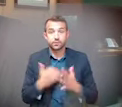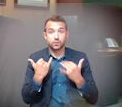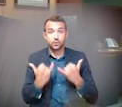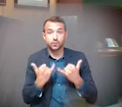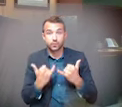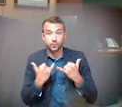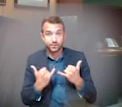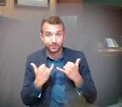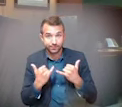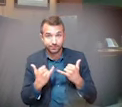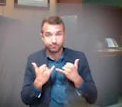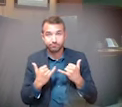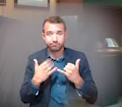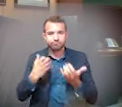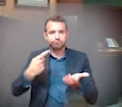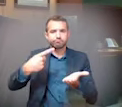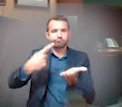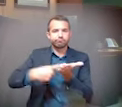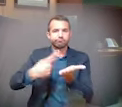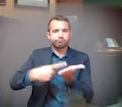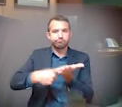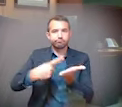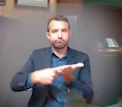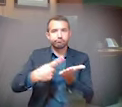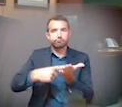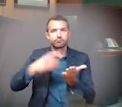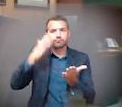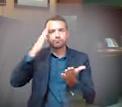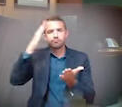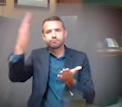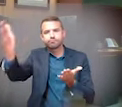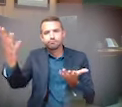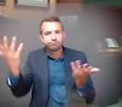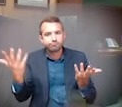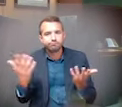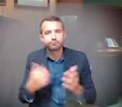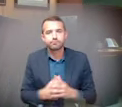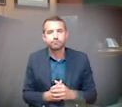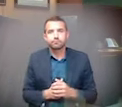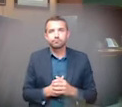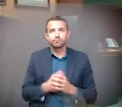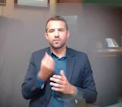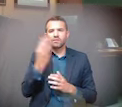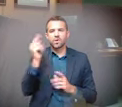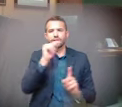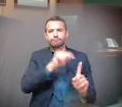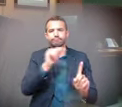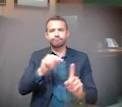to the future and I think several of you touched